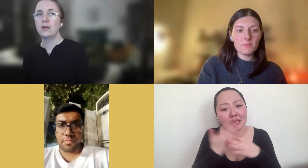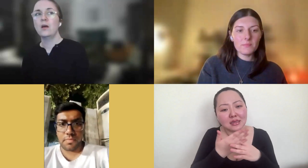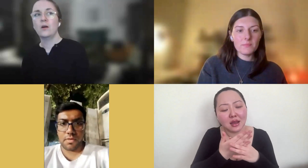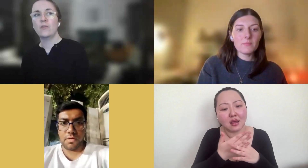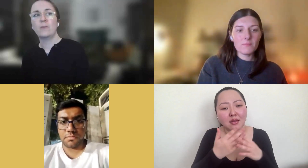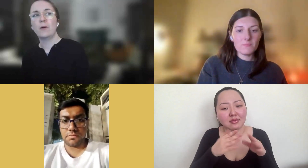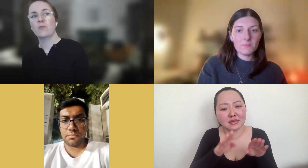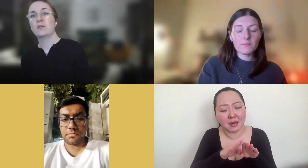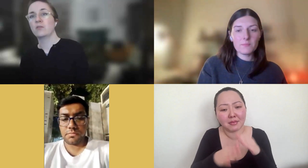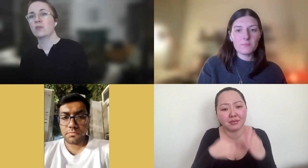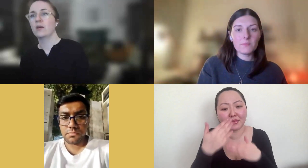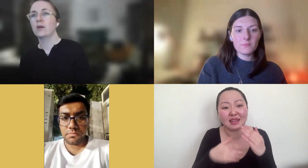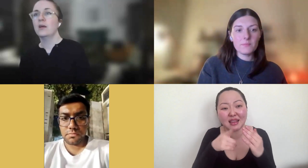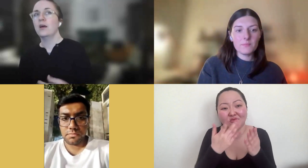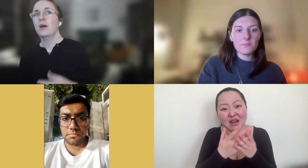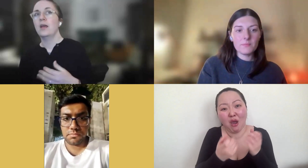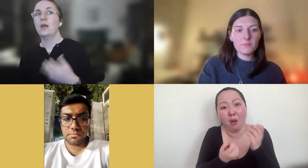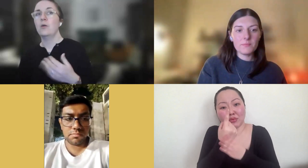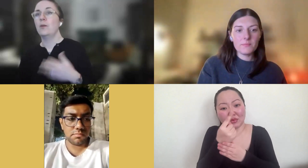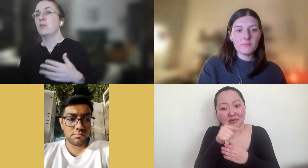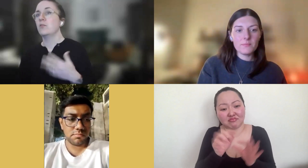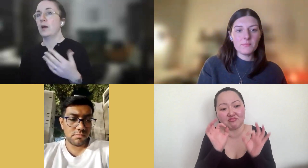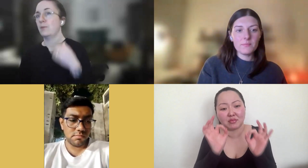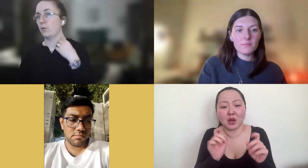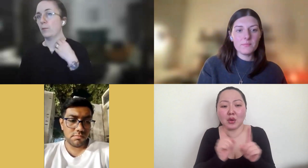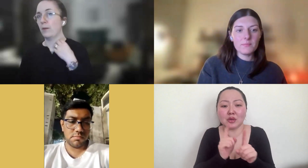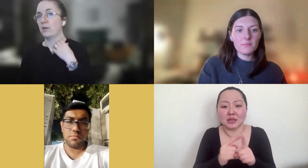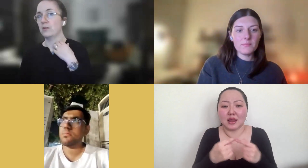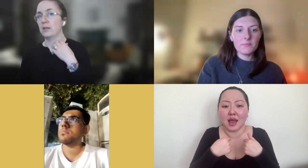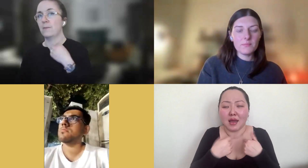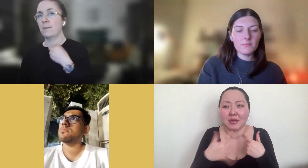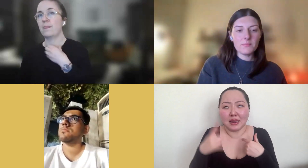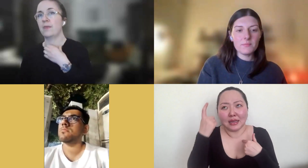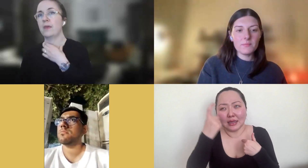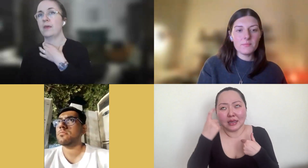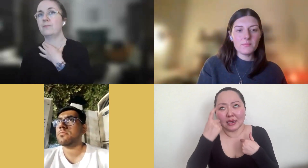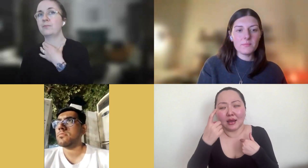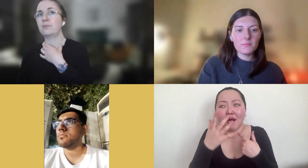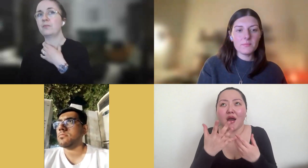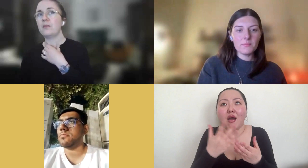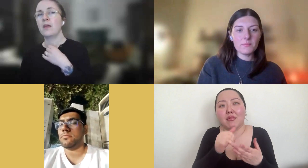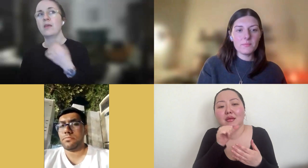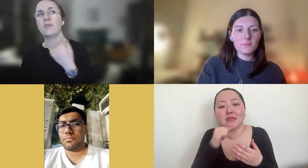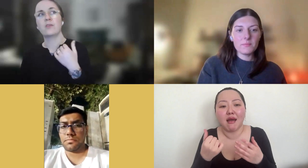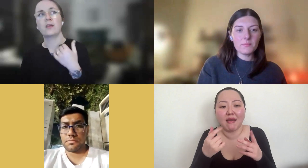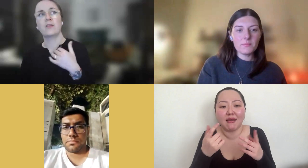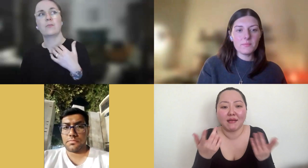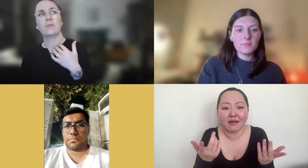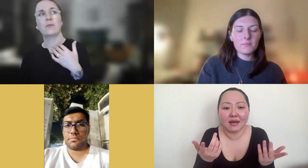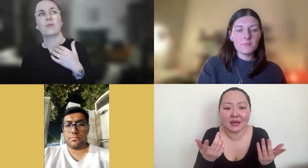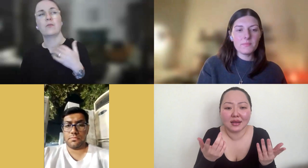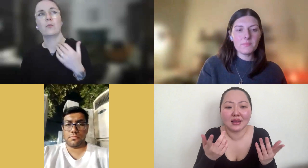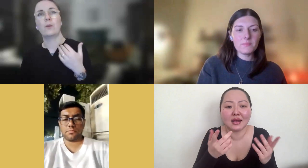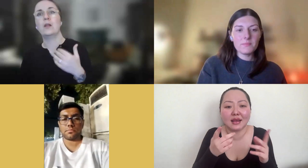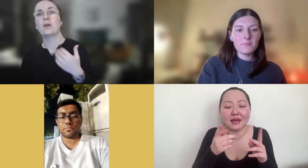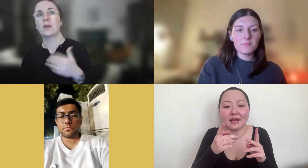and part of me has been going - it would be nice if it happened elsewhere, but, actually, we are